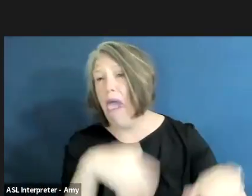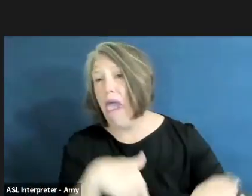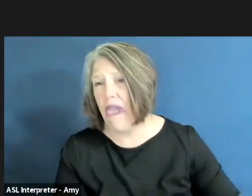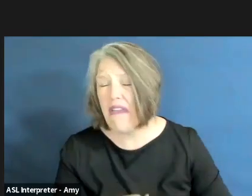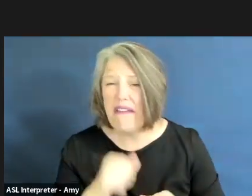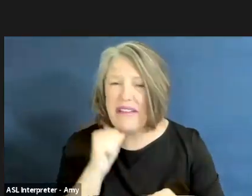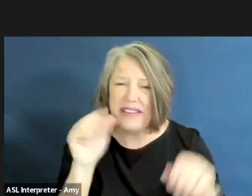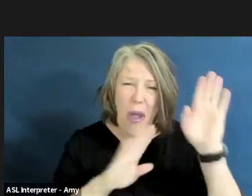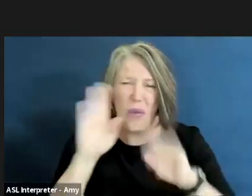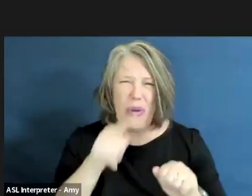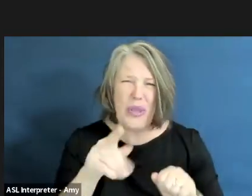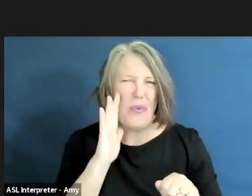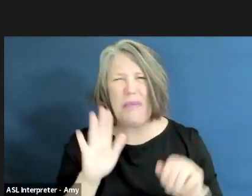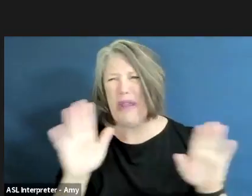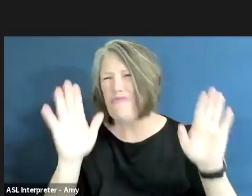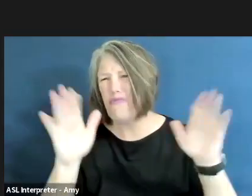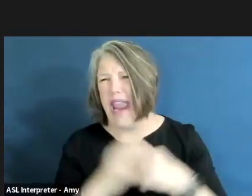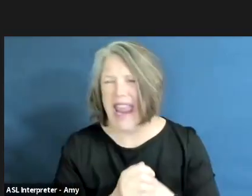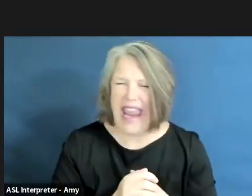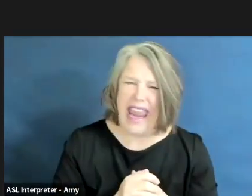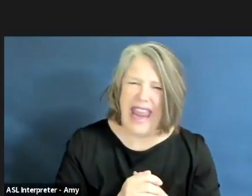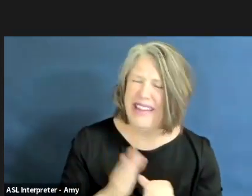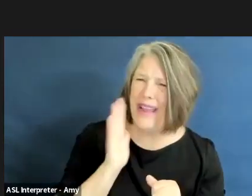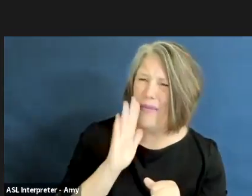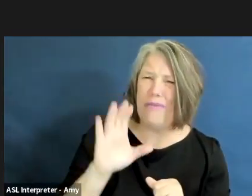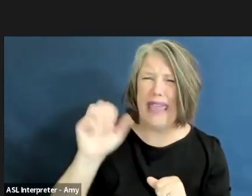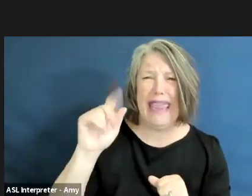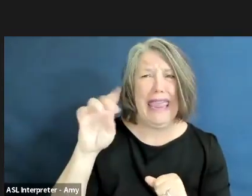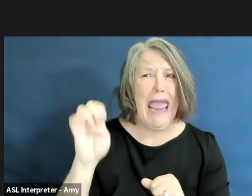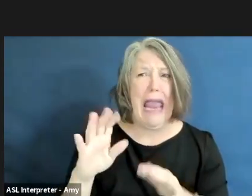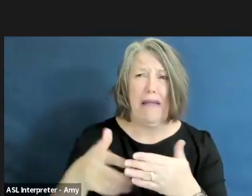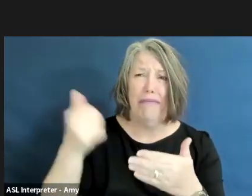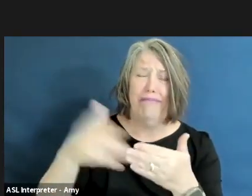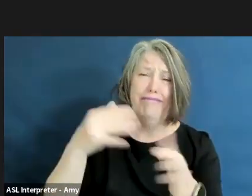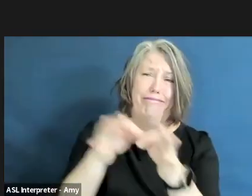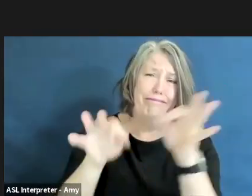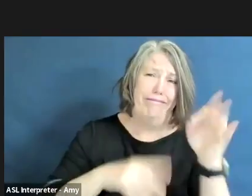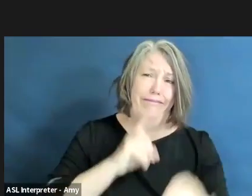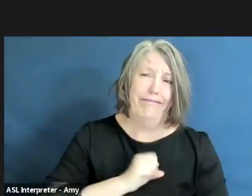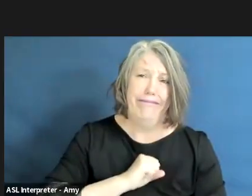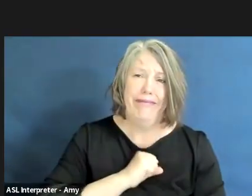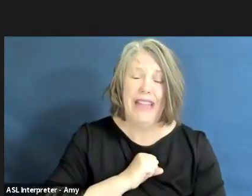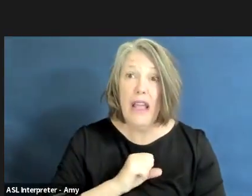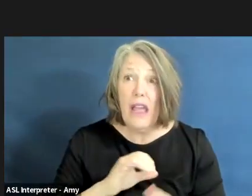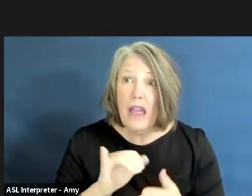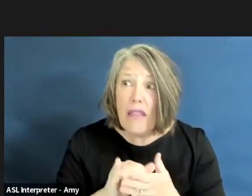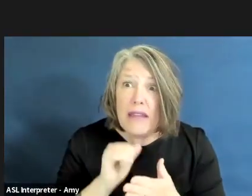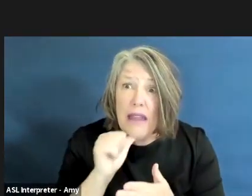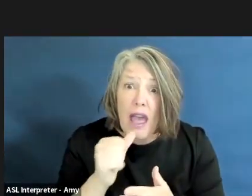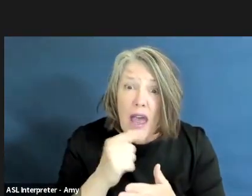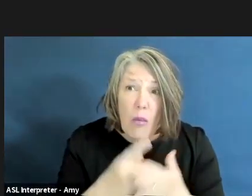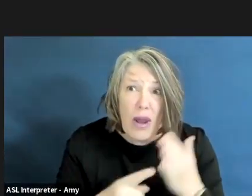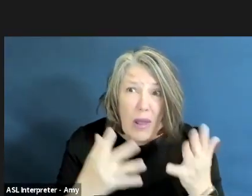You'll be great. It'll be cake. That wasn't what I was looking to hear.